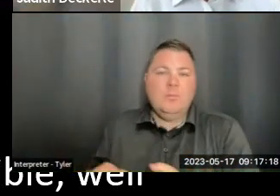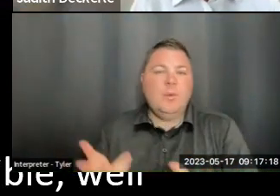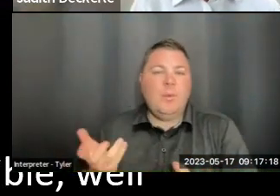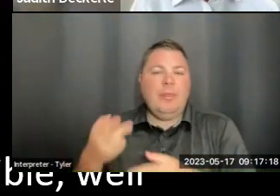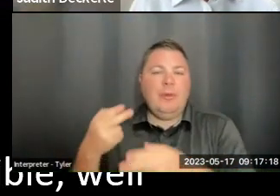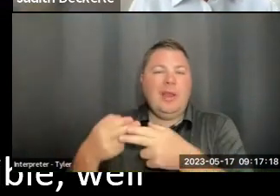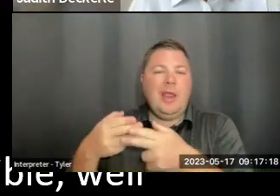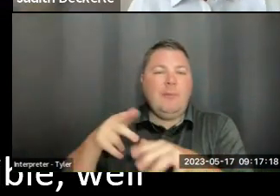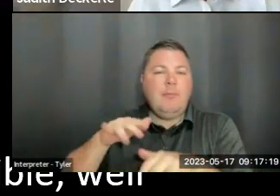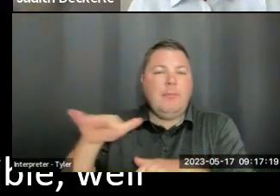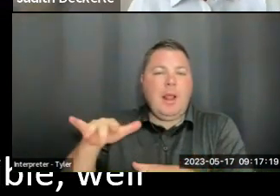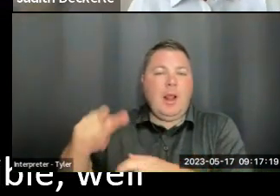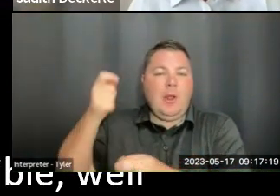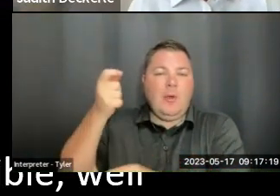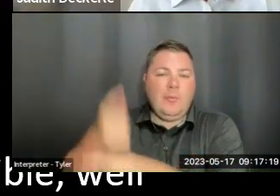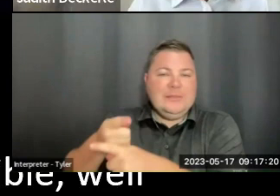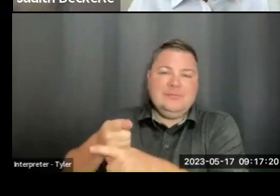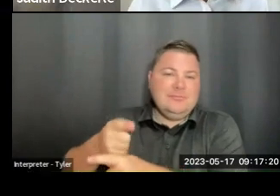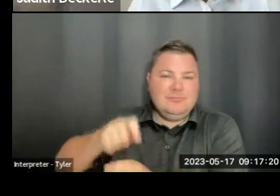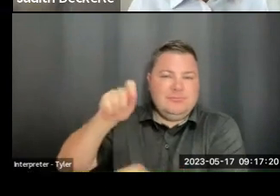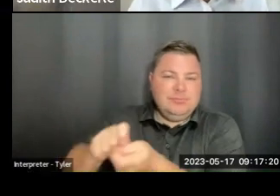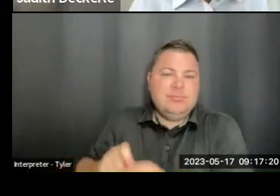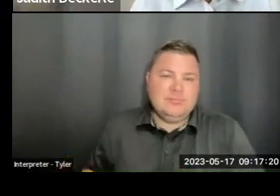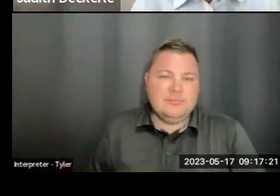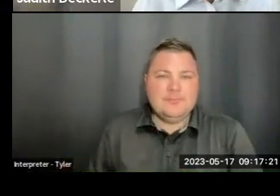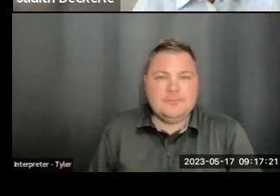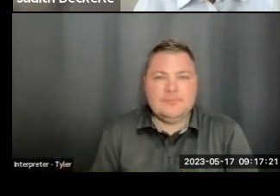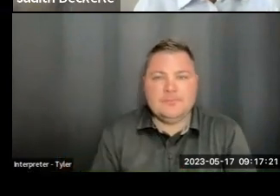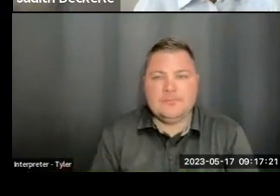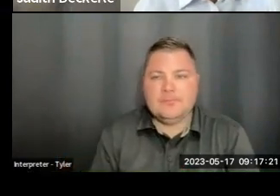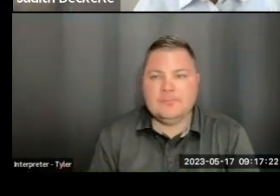Lastly, a list of sponsor's names are